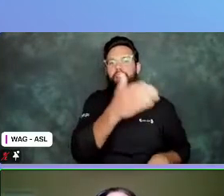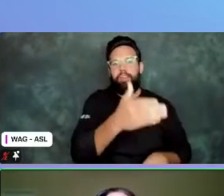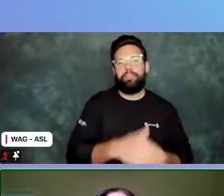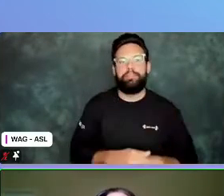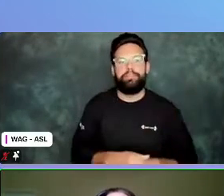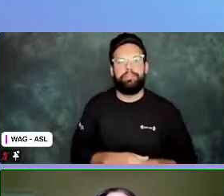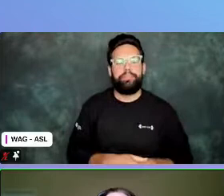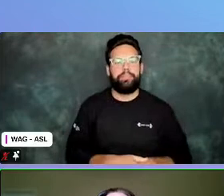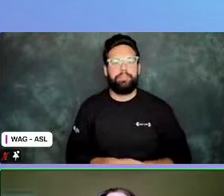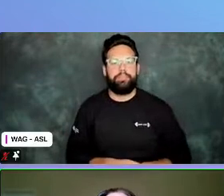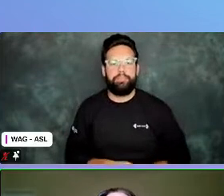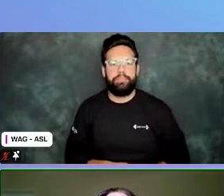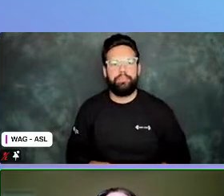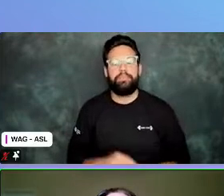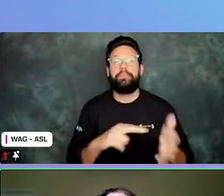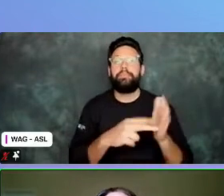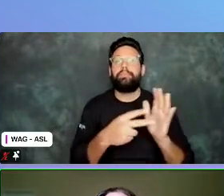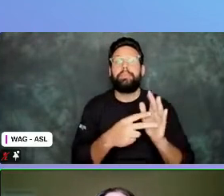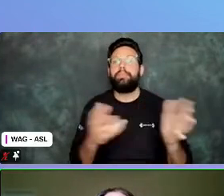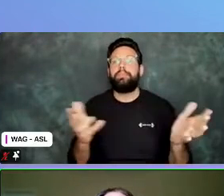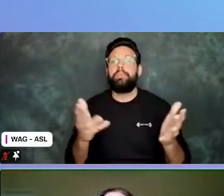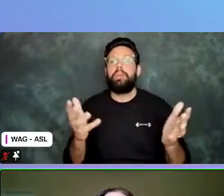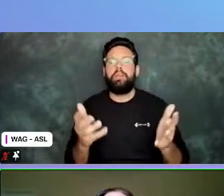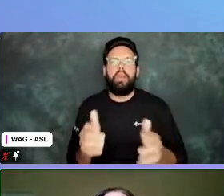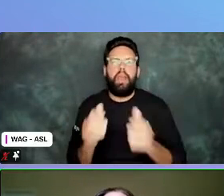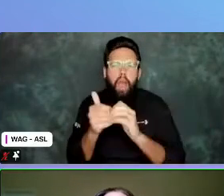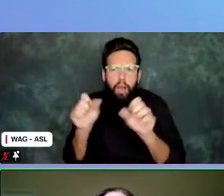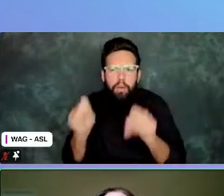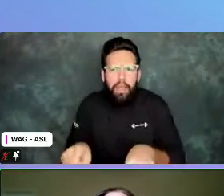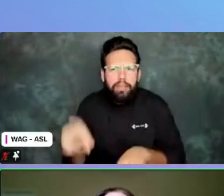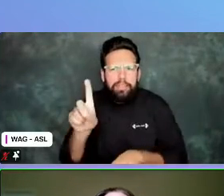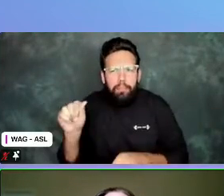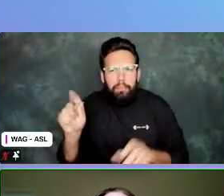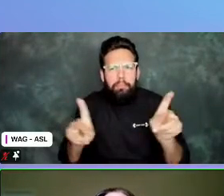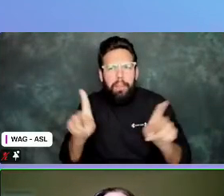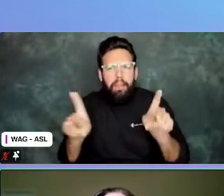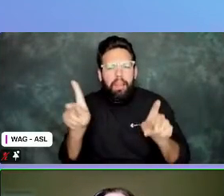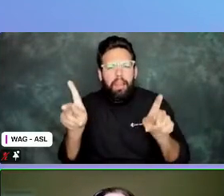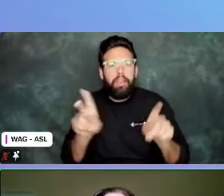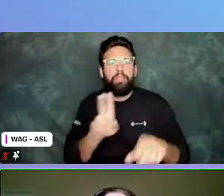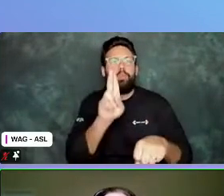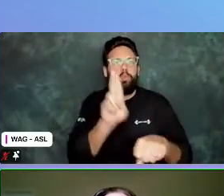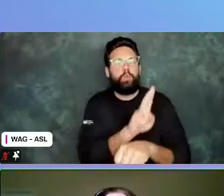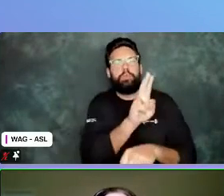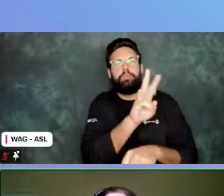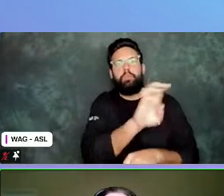topic so the definition that I have on the screen is web accessibility is the extent to which a website or web